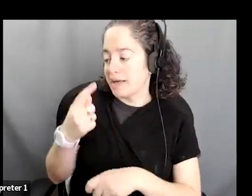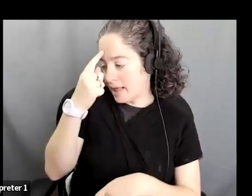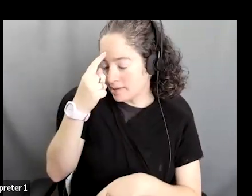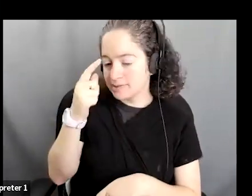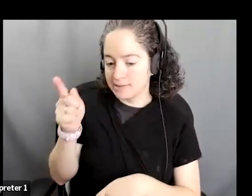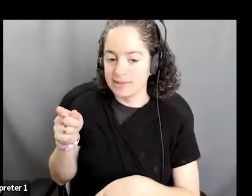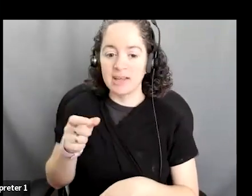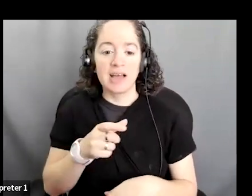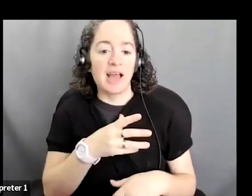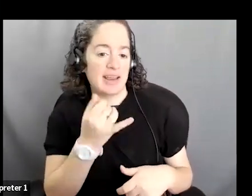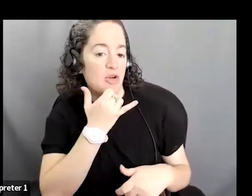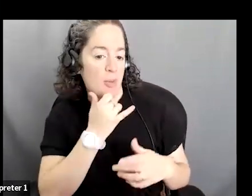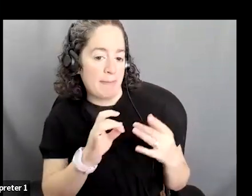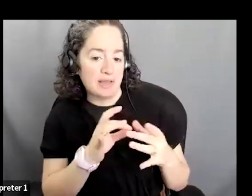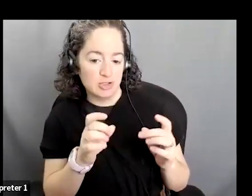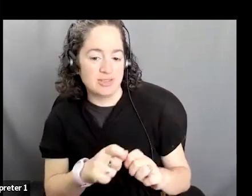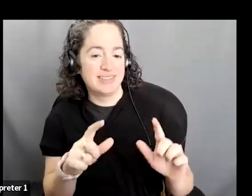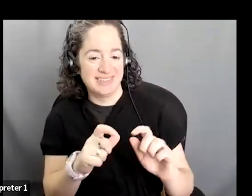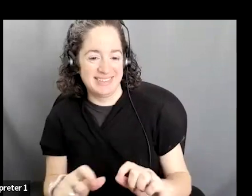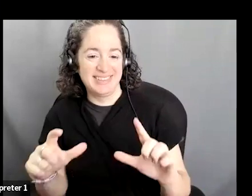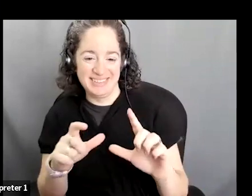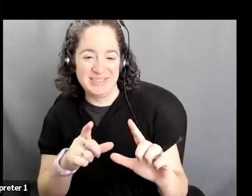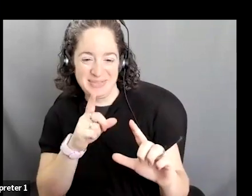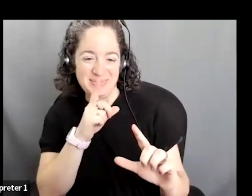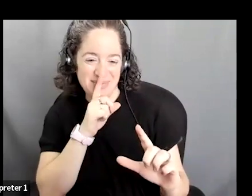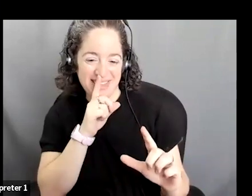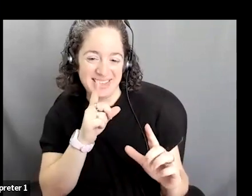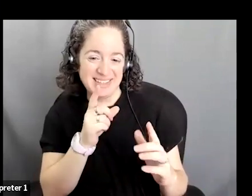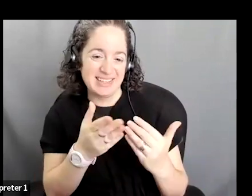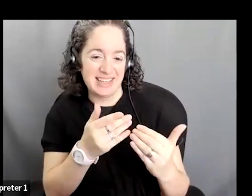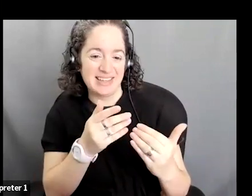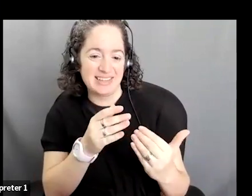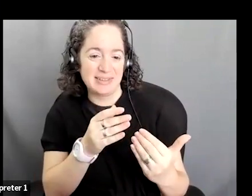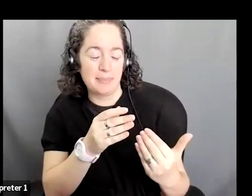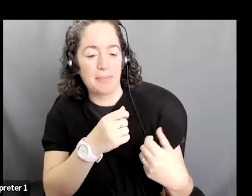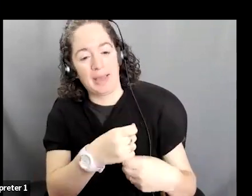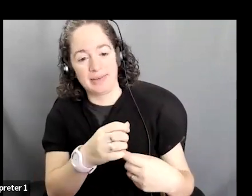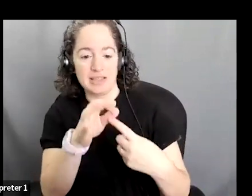Error messages are normally very customizable. I think to Daniel's point,